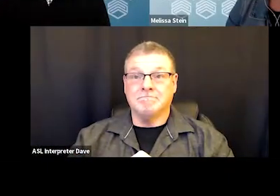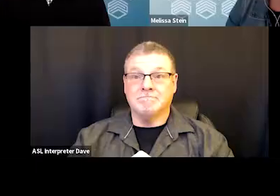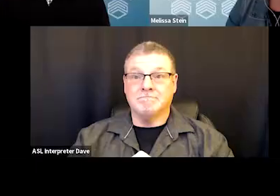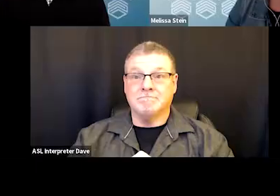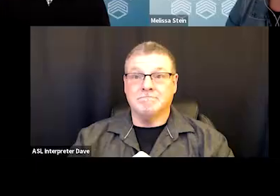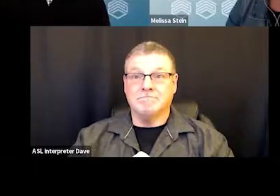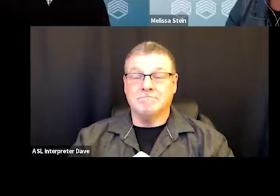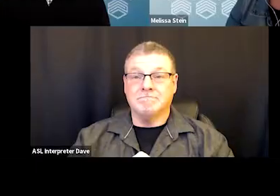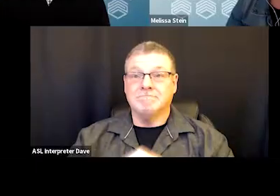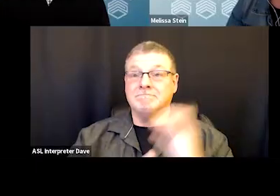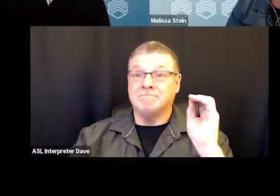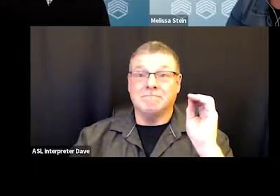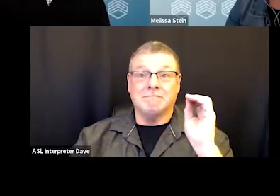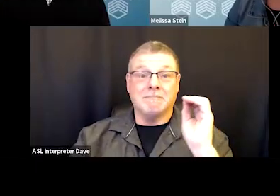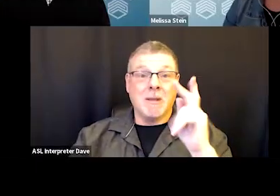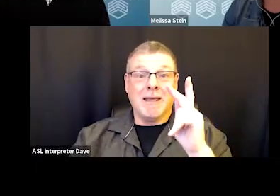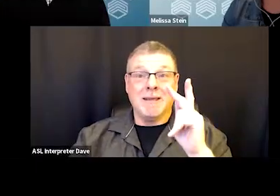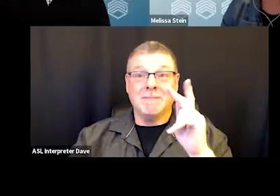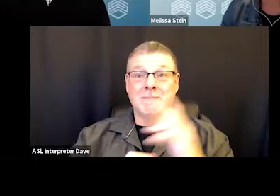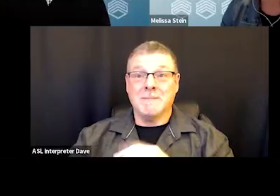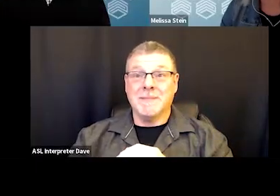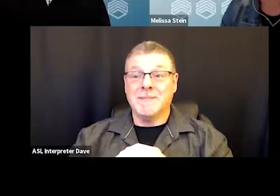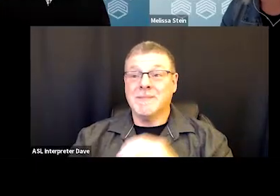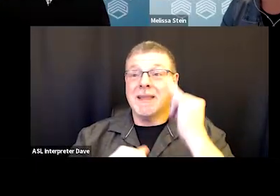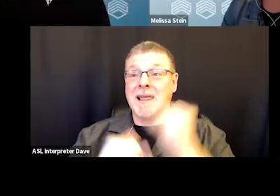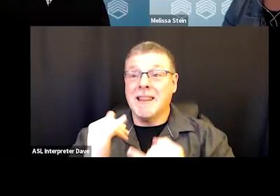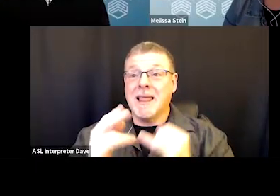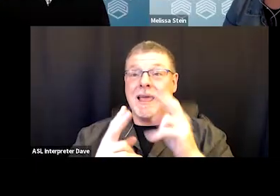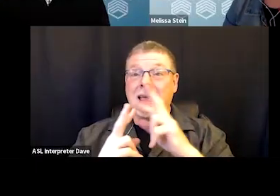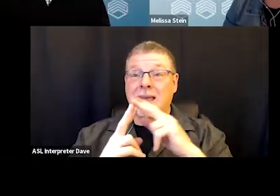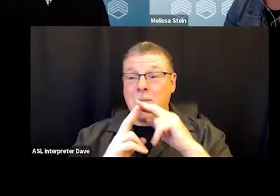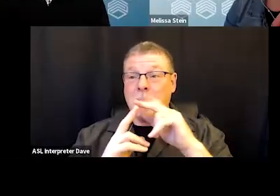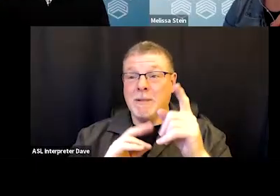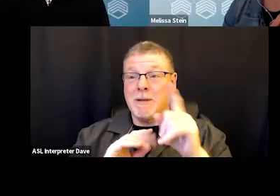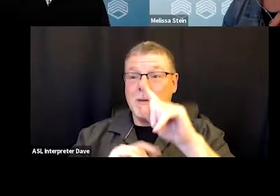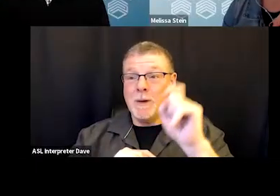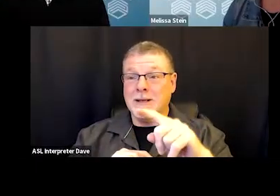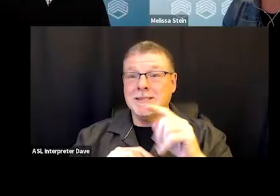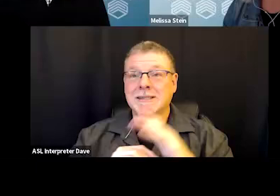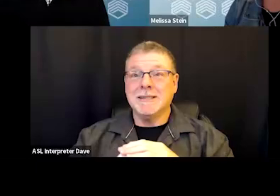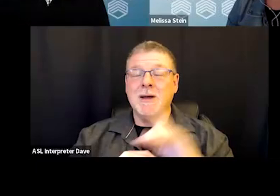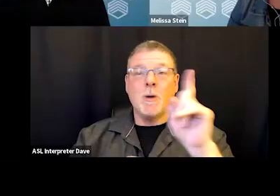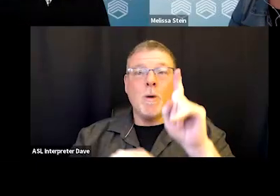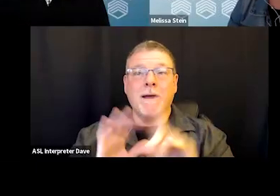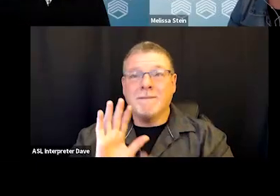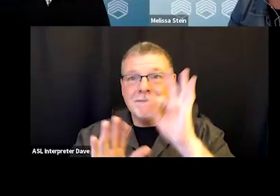That's great. Okay. And so the last couple of questions we'll cover. So, folks are asking where can we find research on this?